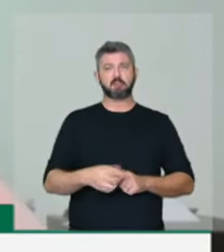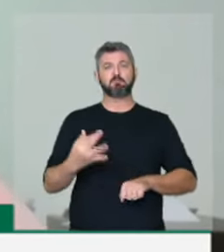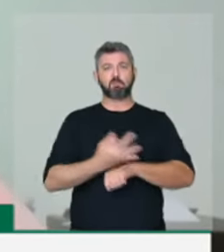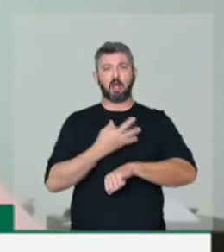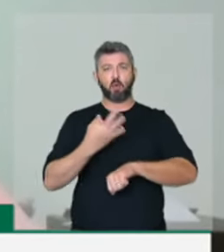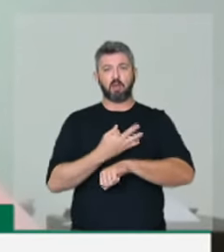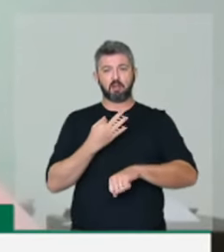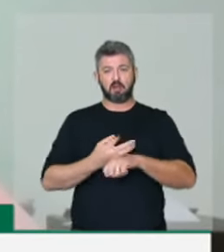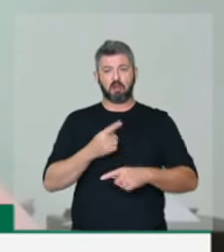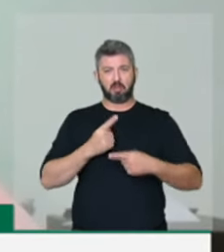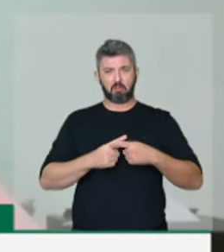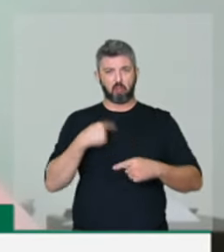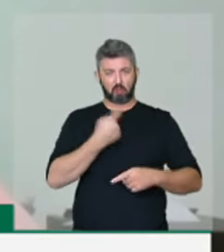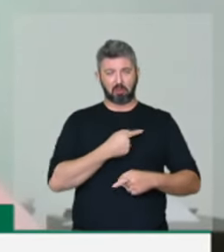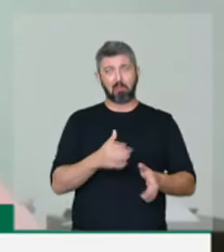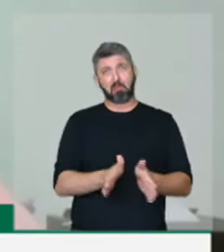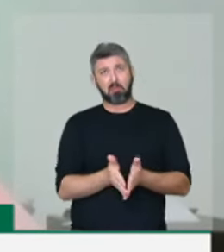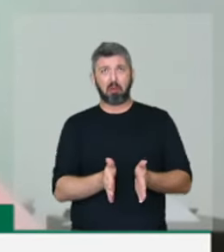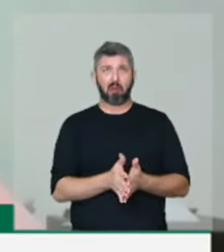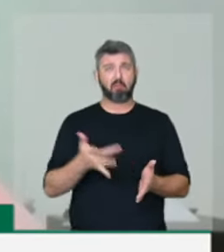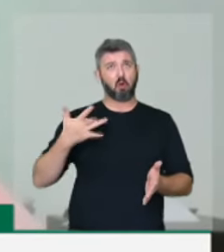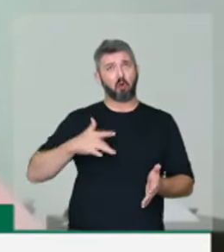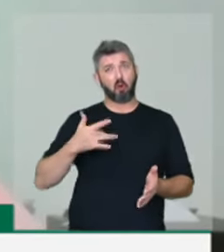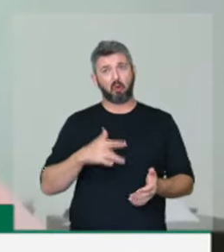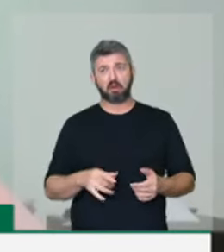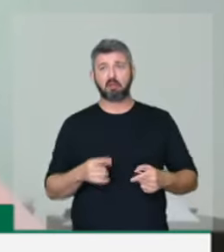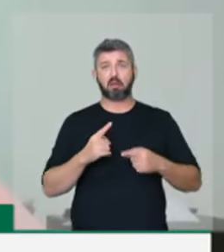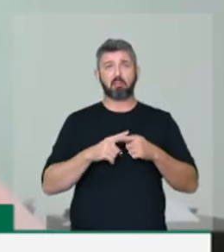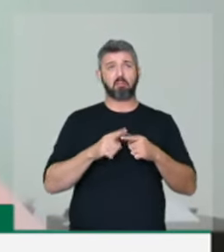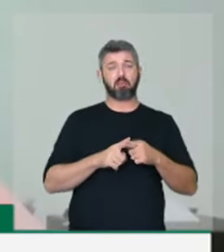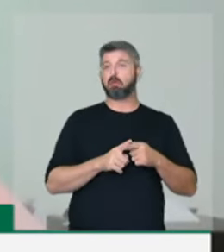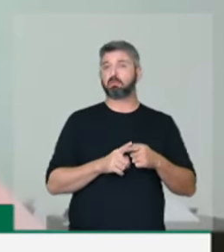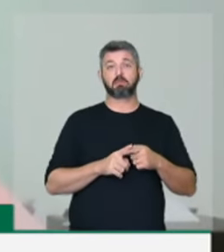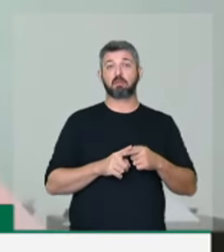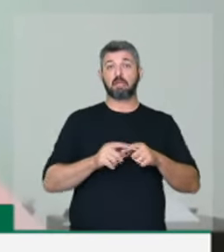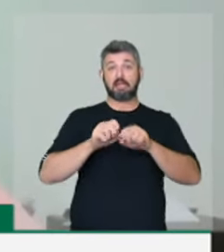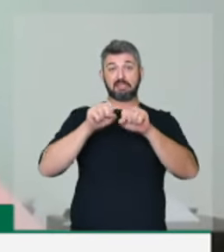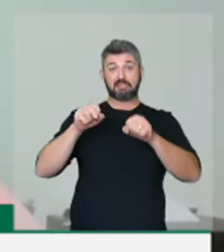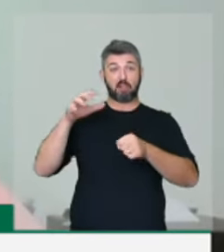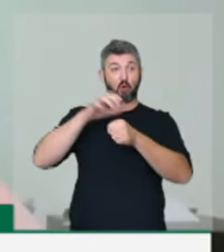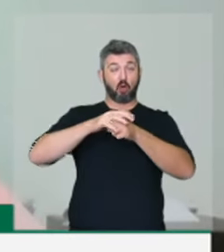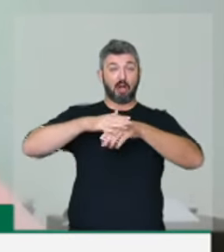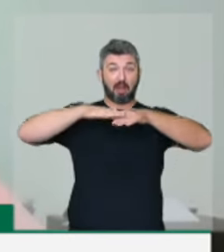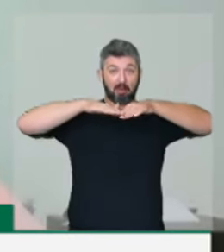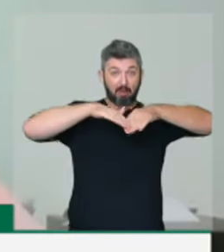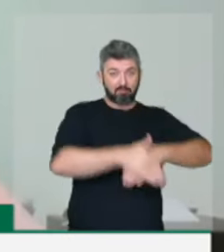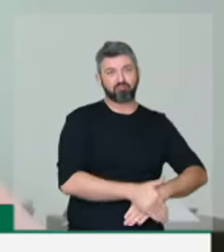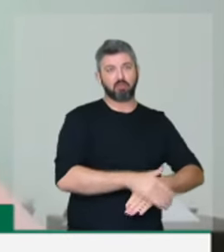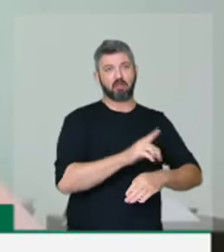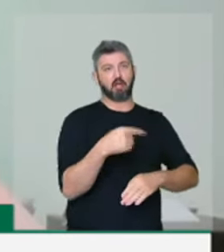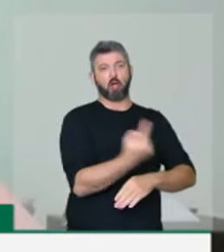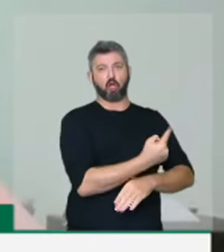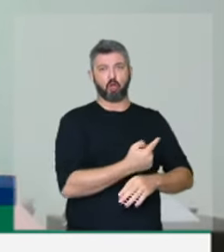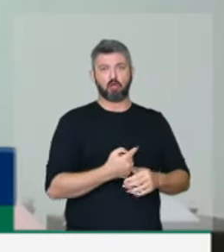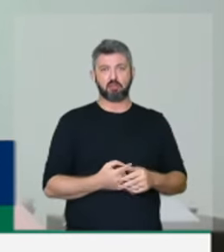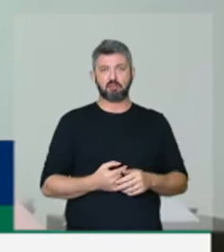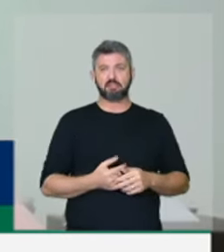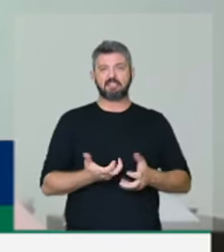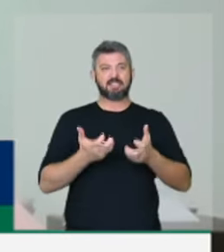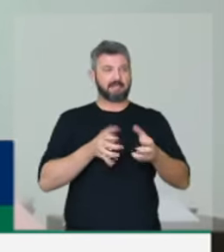PORQUE SOMOS POBRES, PORQUE SOMOS EMPOBRECIDOS POR ESSE SISTEMA COLONIZO DOR, NUNCA QUIS INCLUIR OS POVOS INDÍGENAS COMO VERDADEIROS